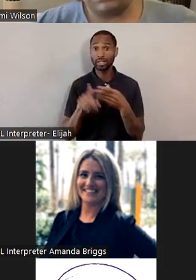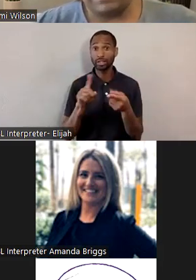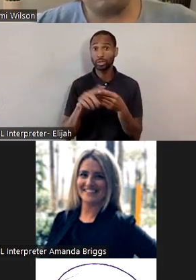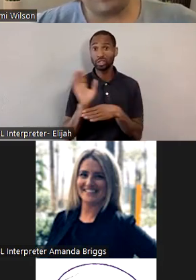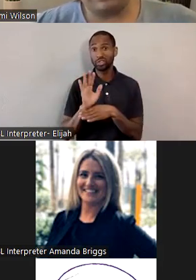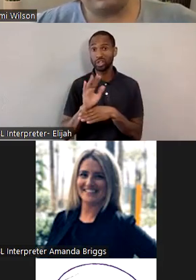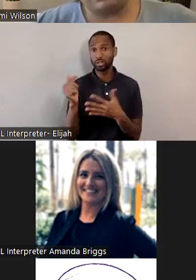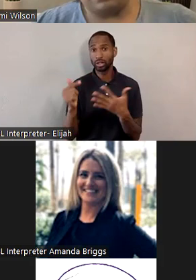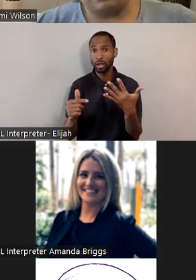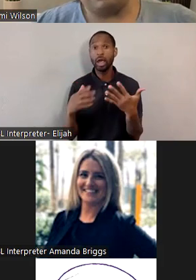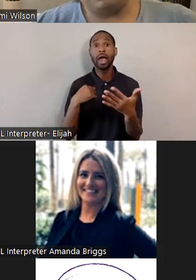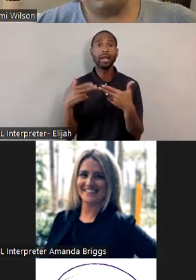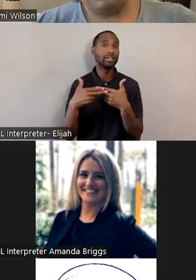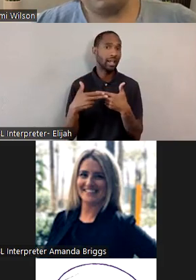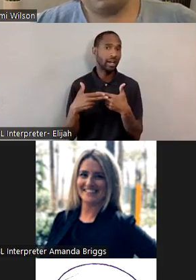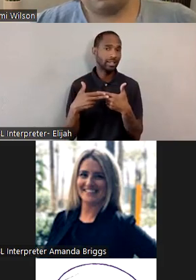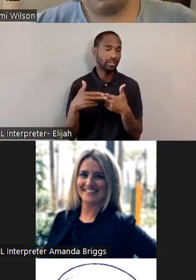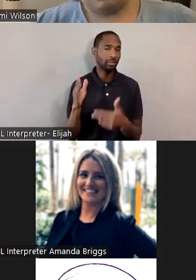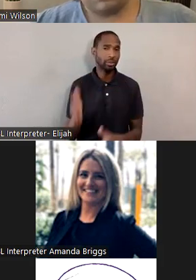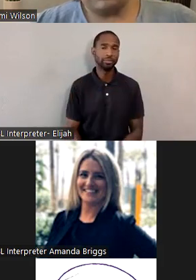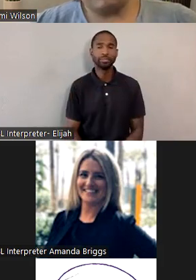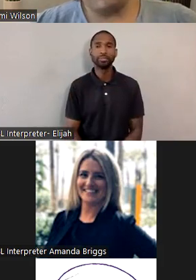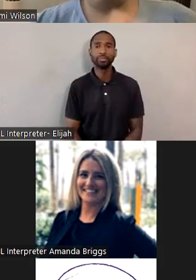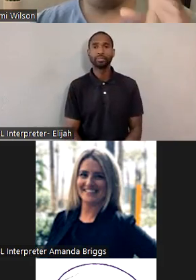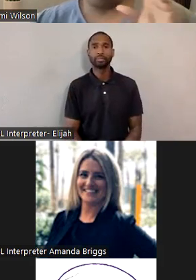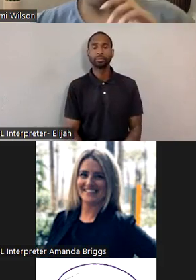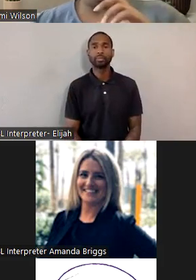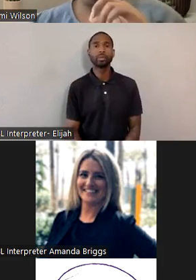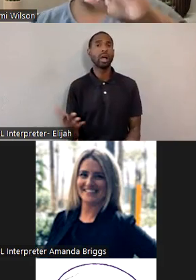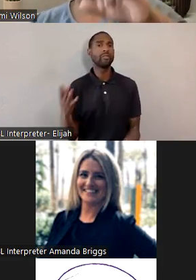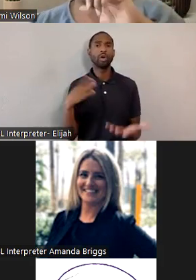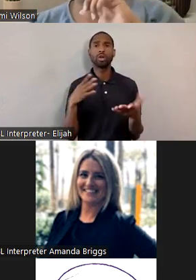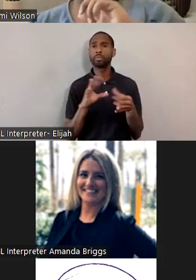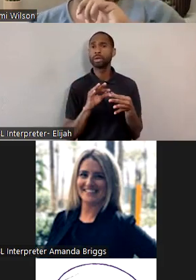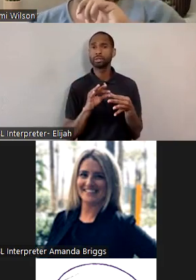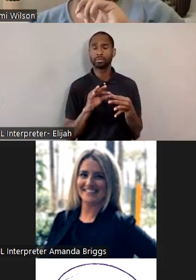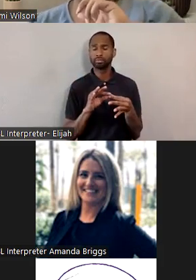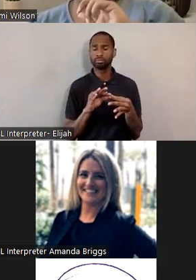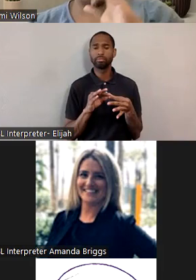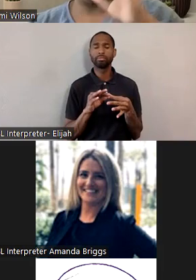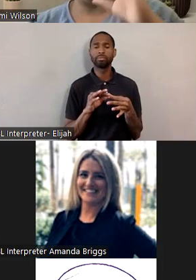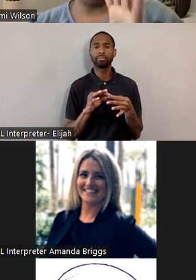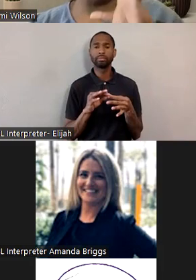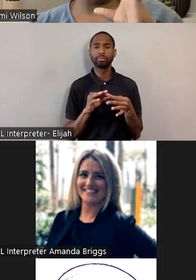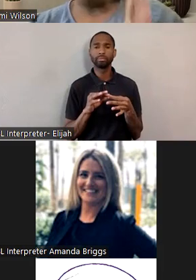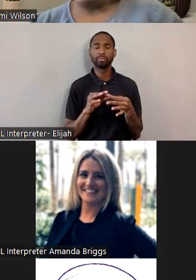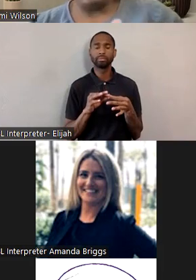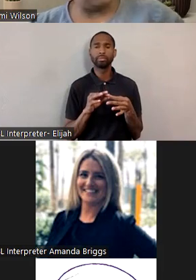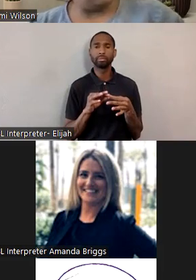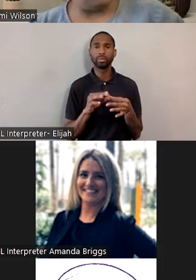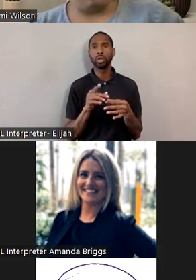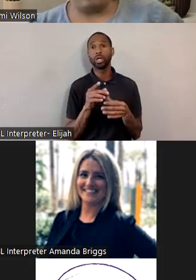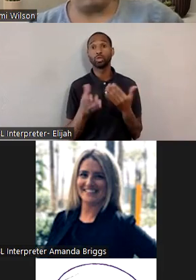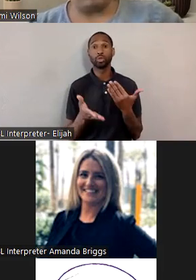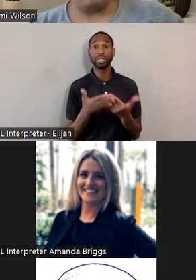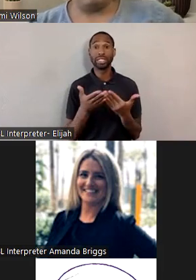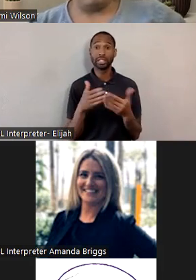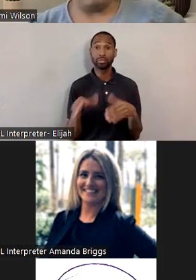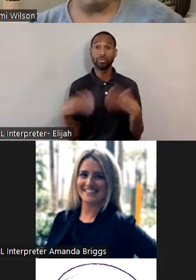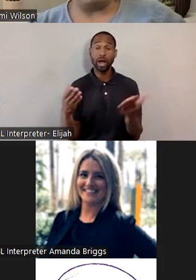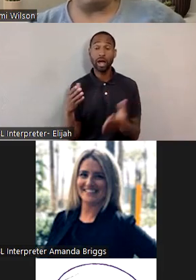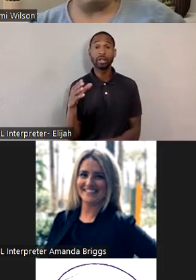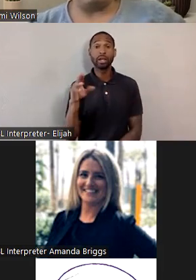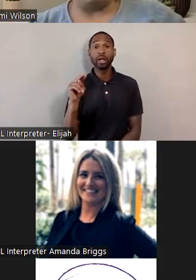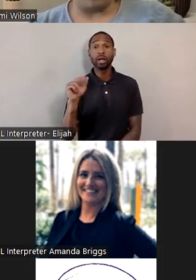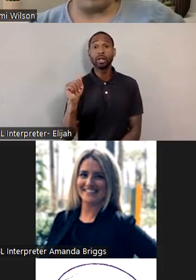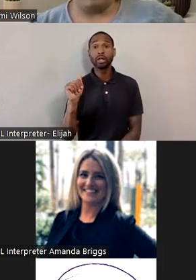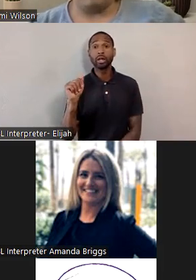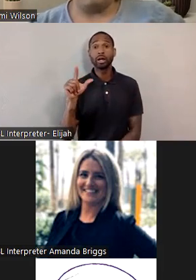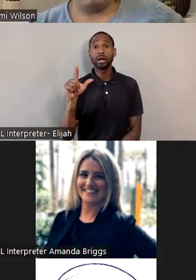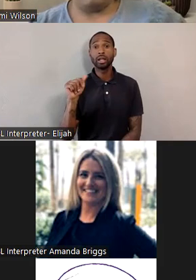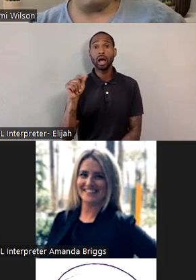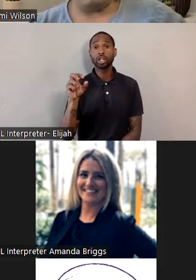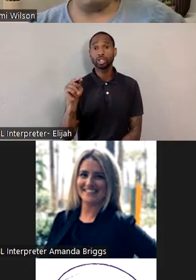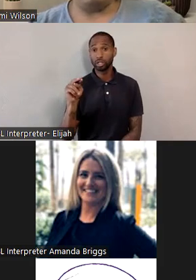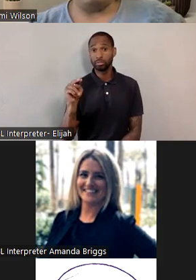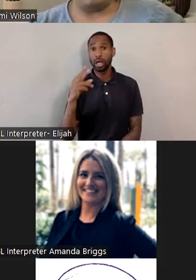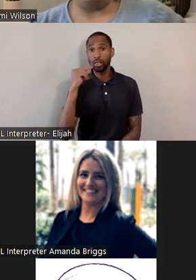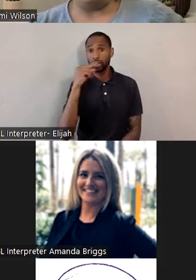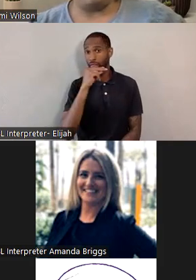But, as I mentioned before, it's very easy to administer Naloxone spray, and just be